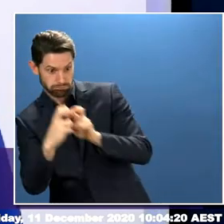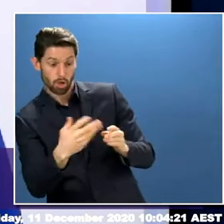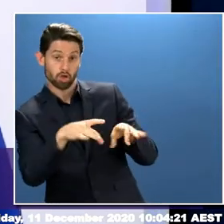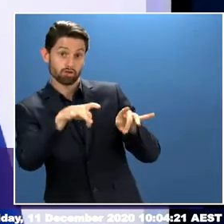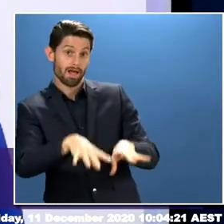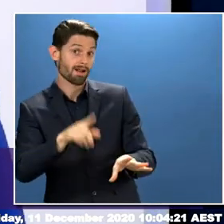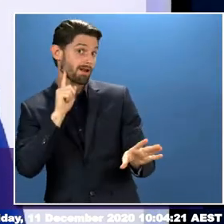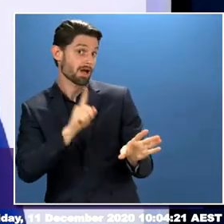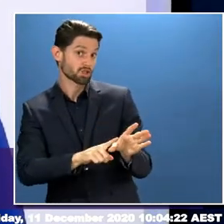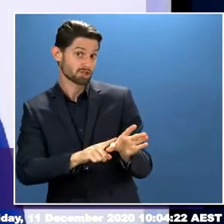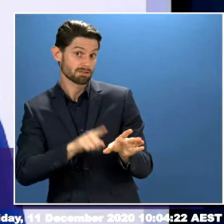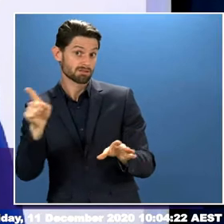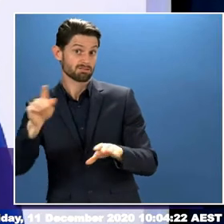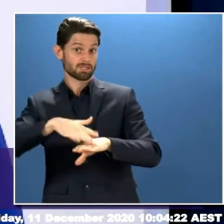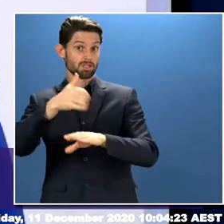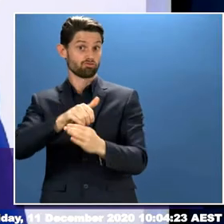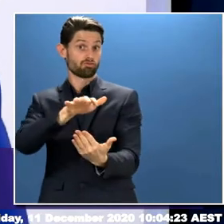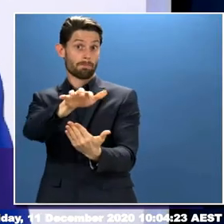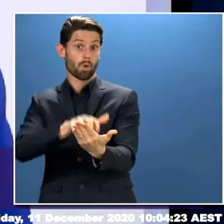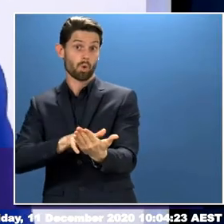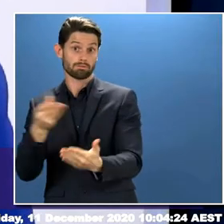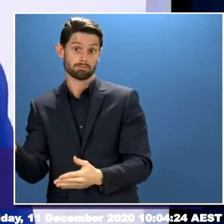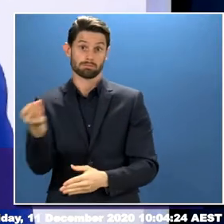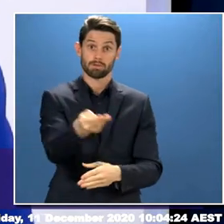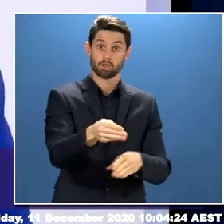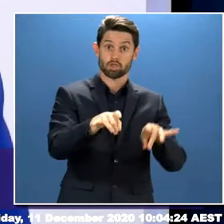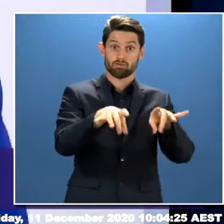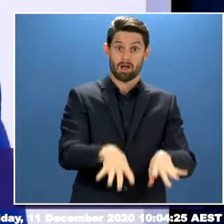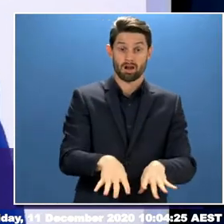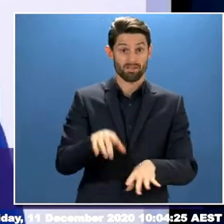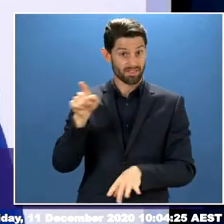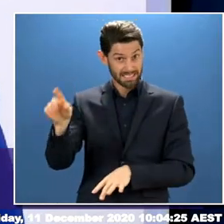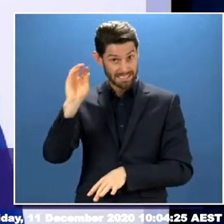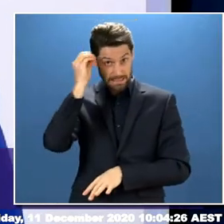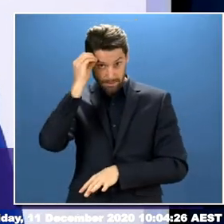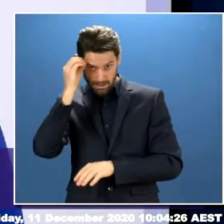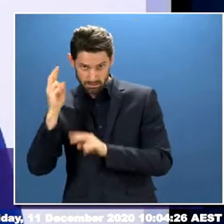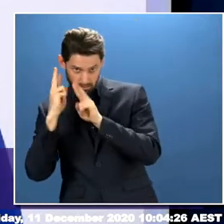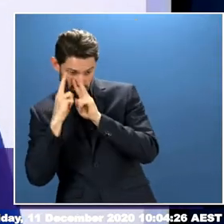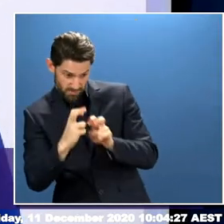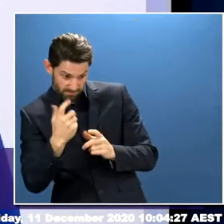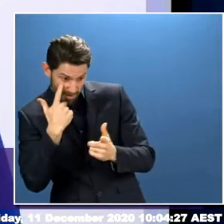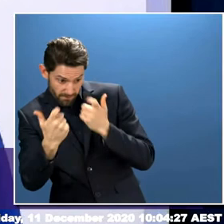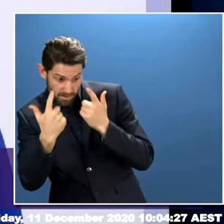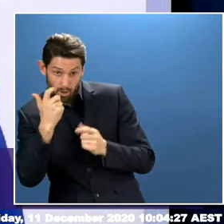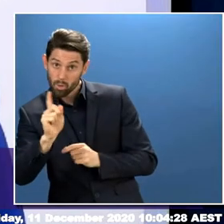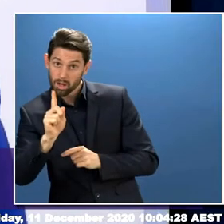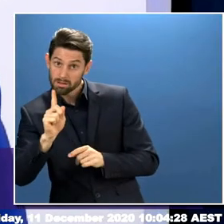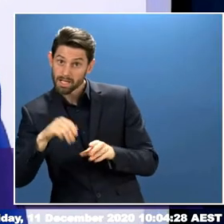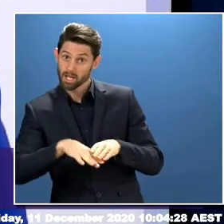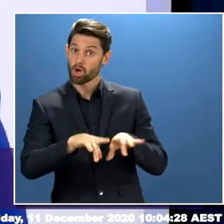And what the Committee on the Rights of Persons With Disabilities found was that in Australia it was important to acknowledge that there were some good